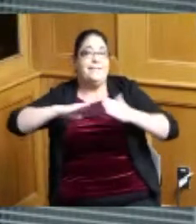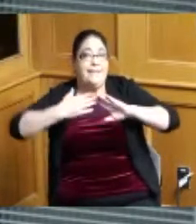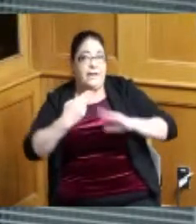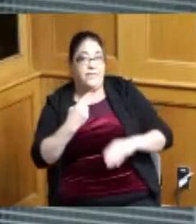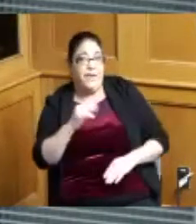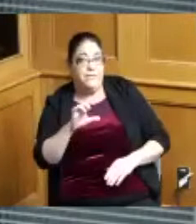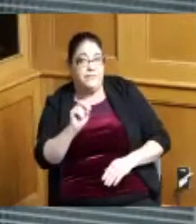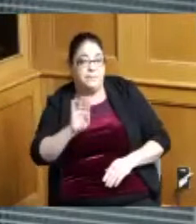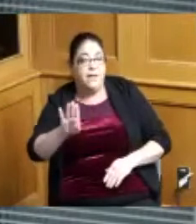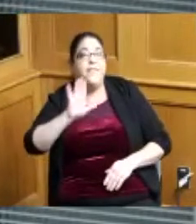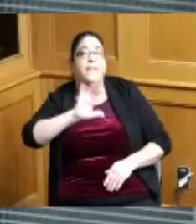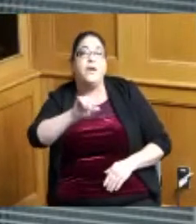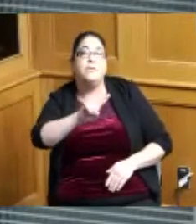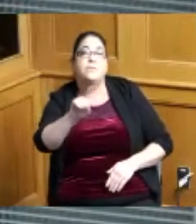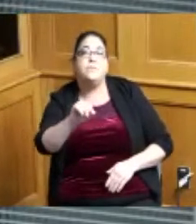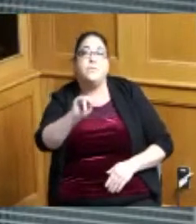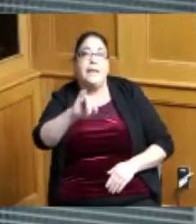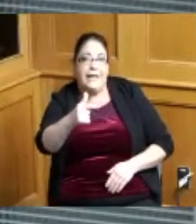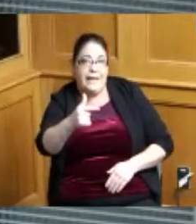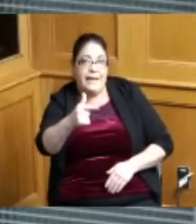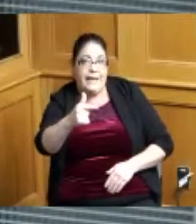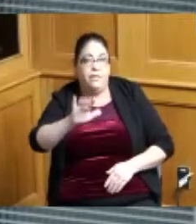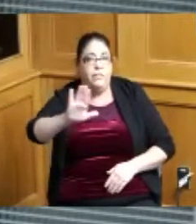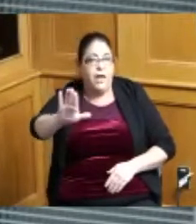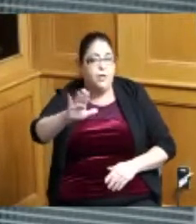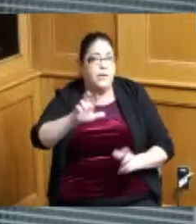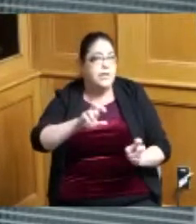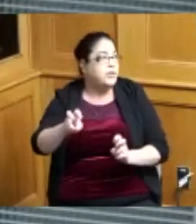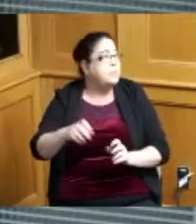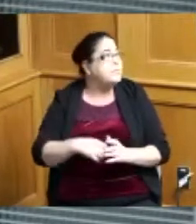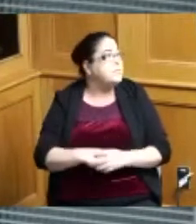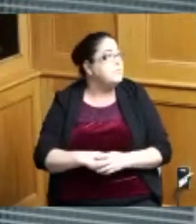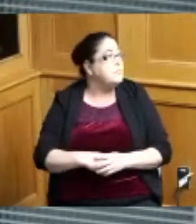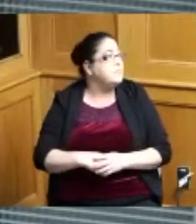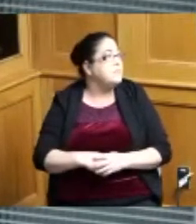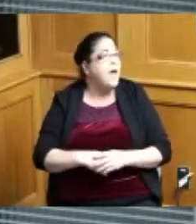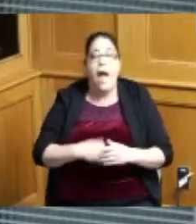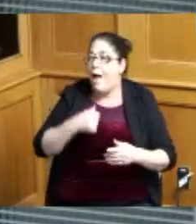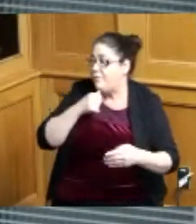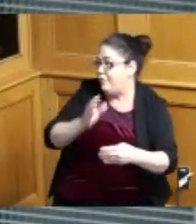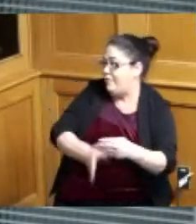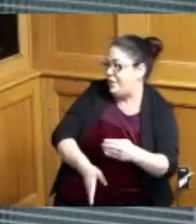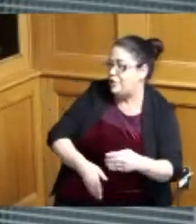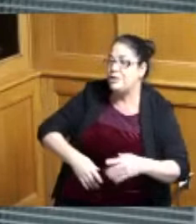okay so then by leave two is you didn't you didn't finish that one yep sorry okay I'd